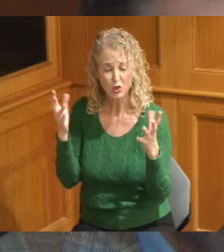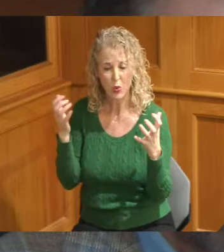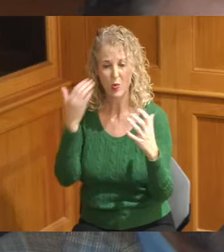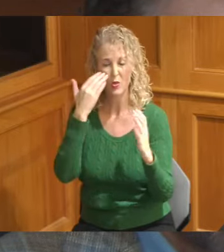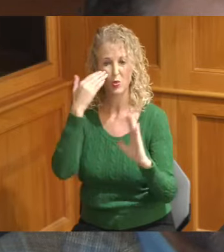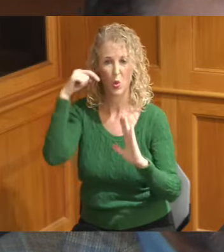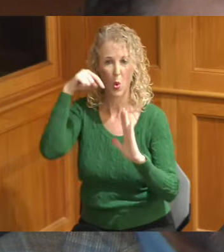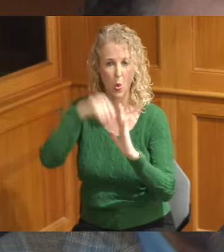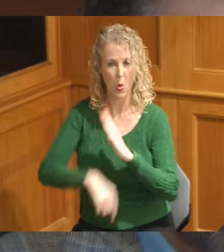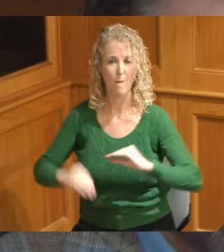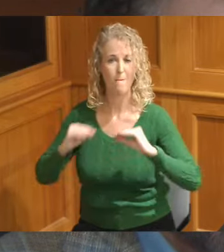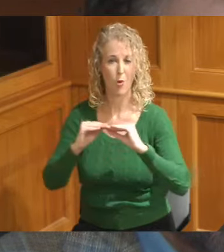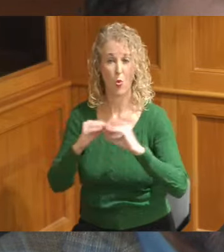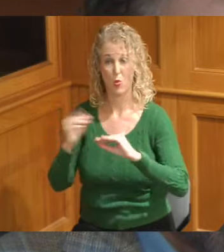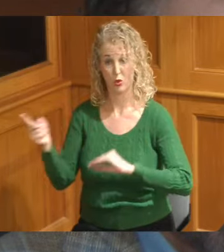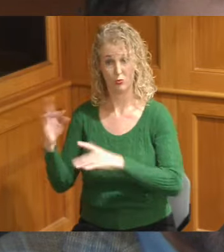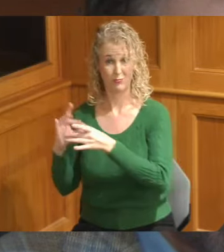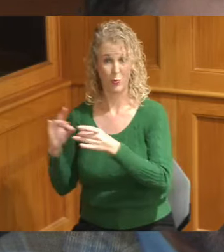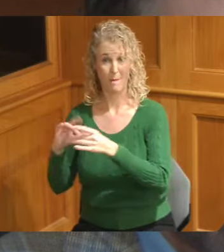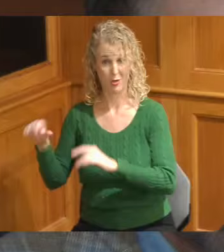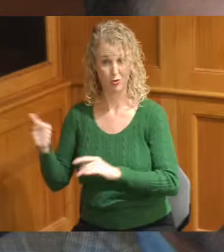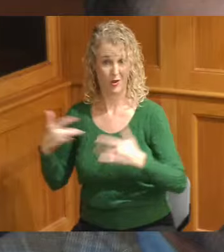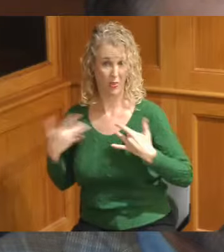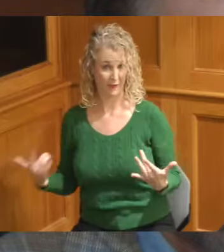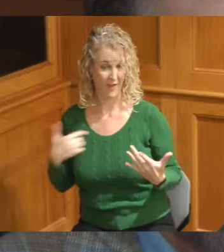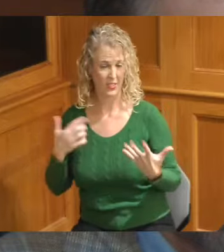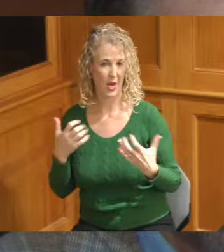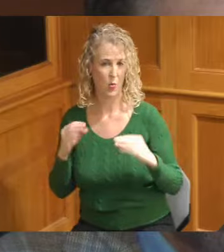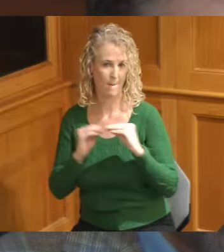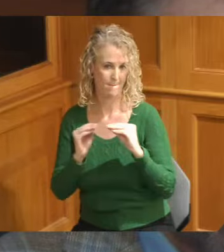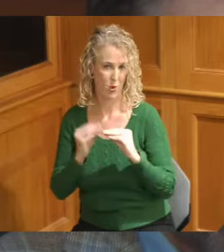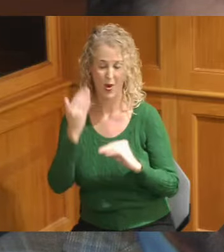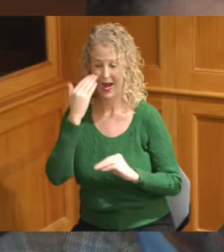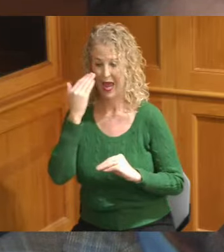for even other hopefully other events that are coming, but we can't get those answers today. So,